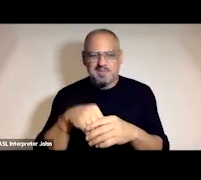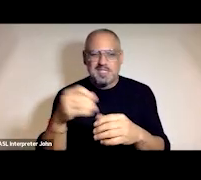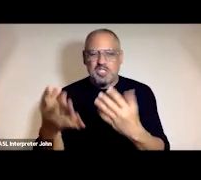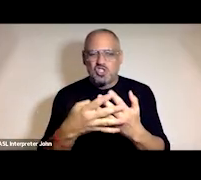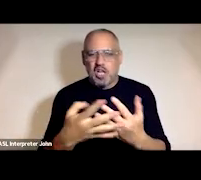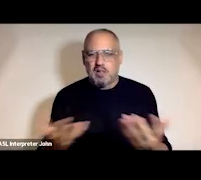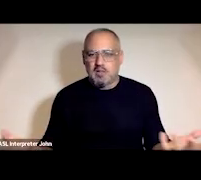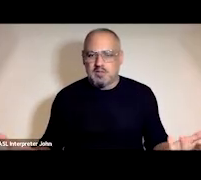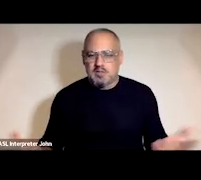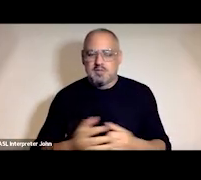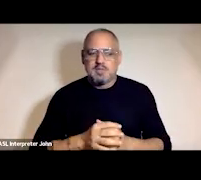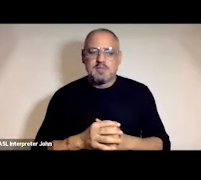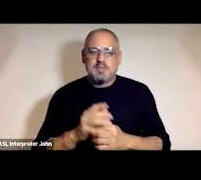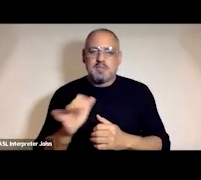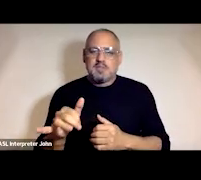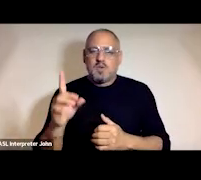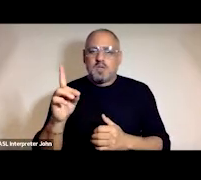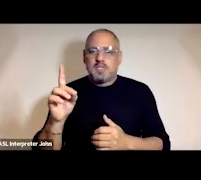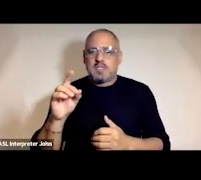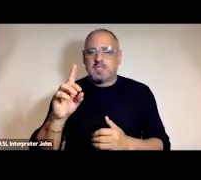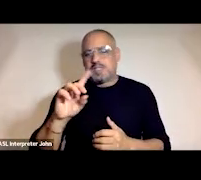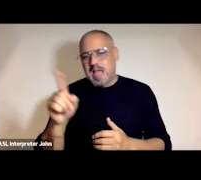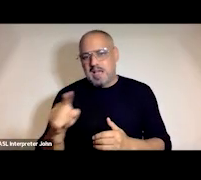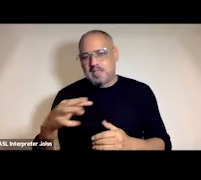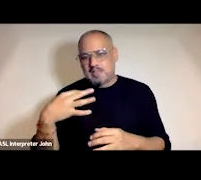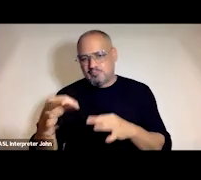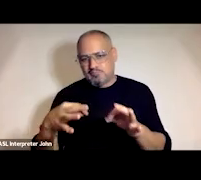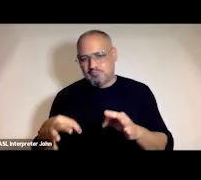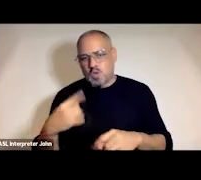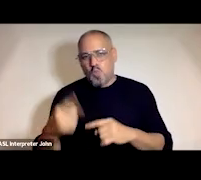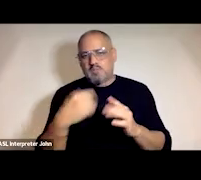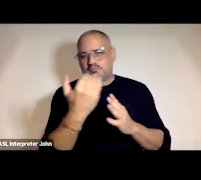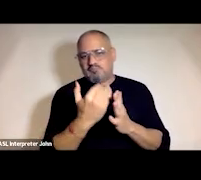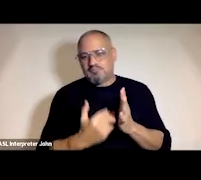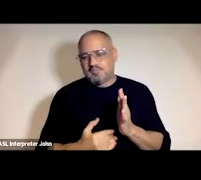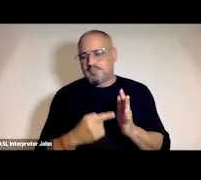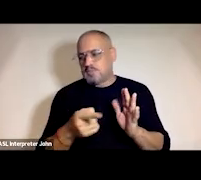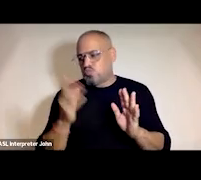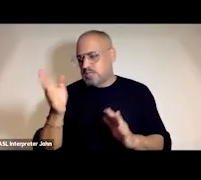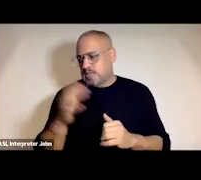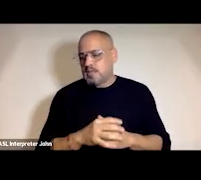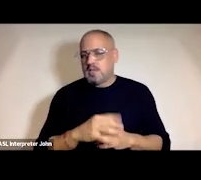So Dazara talked about this a little bit when she was presenting on the listings. But if you think back to the practice case